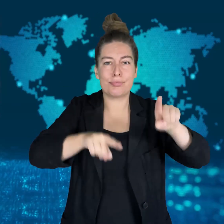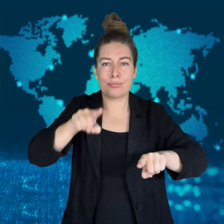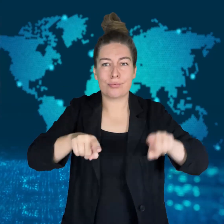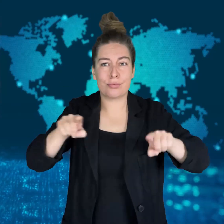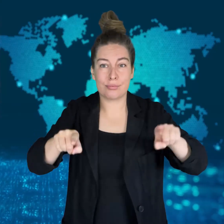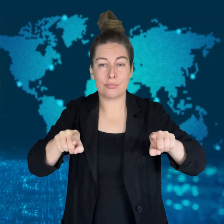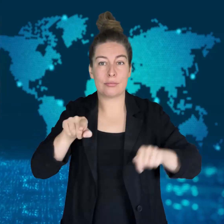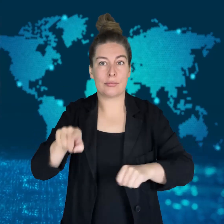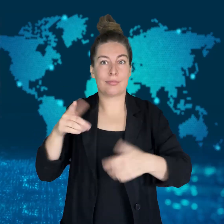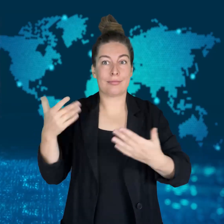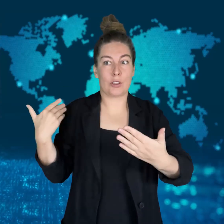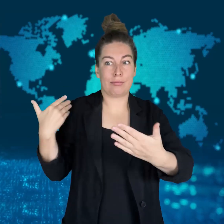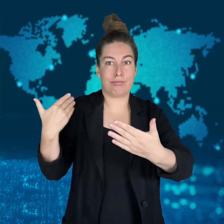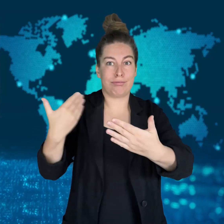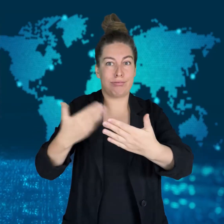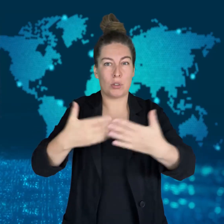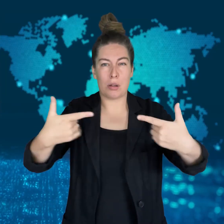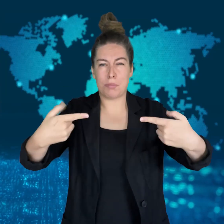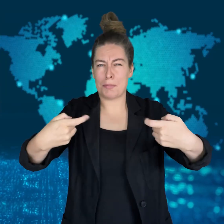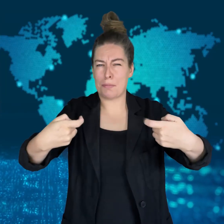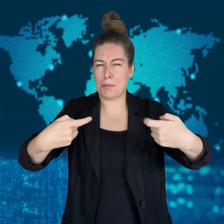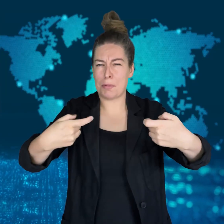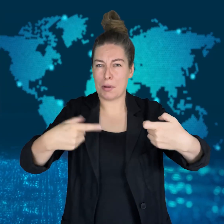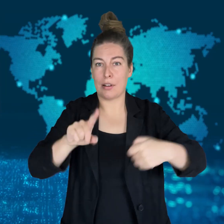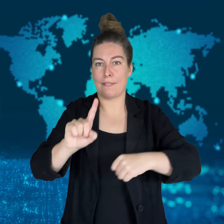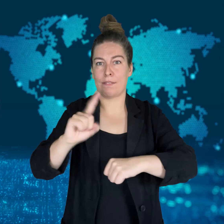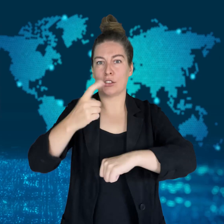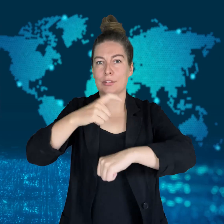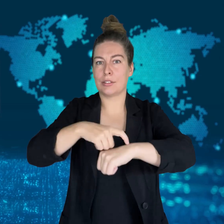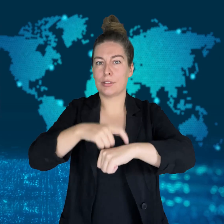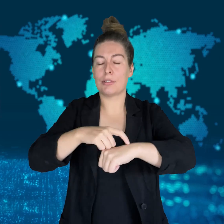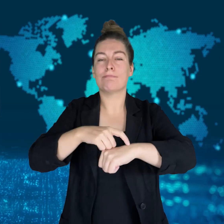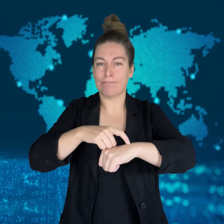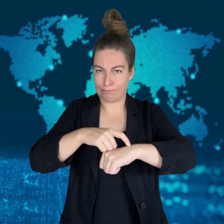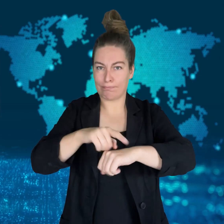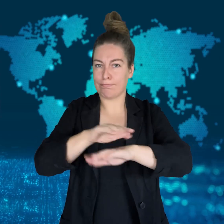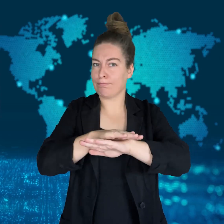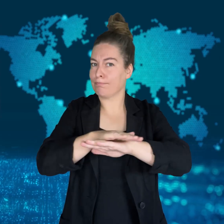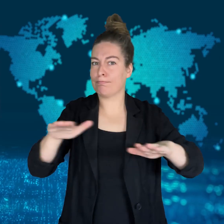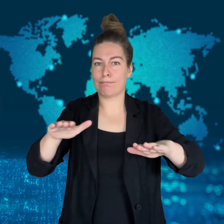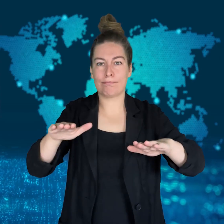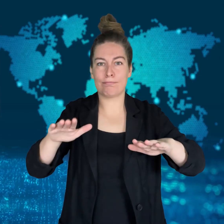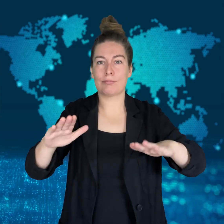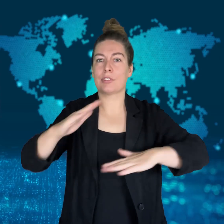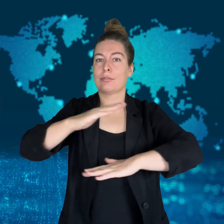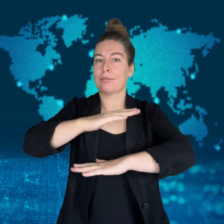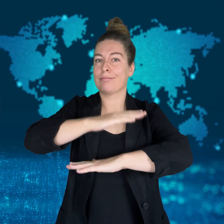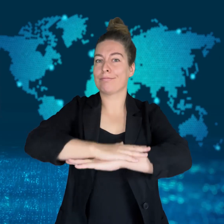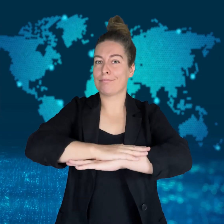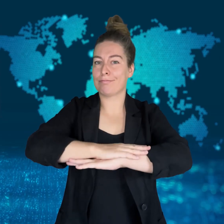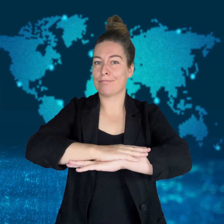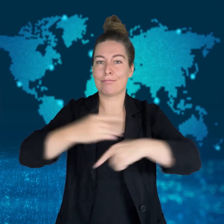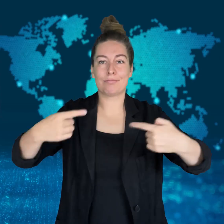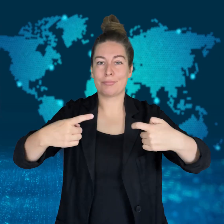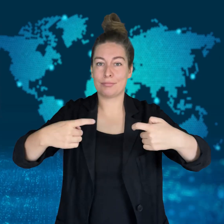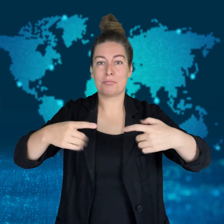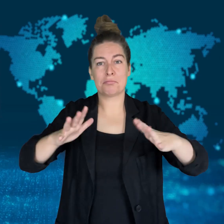to stop fighting for 24 hours for every 10 hostages that are released